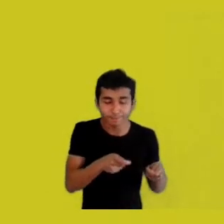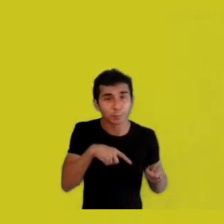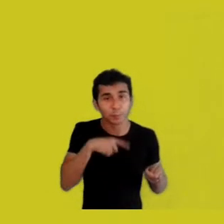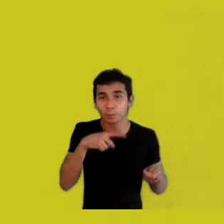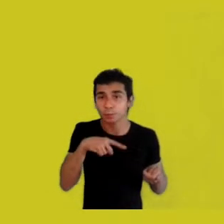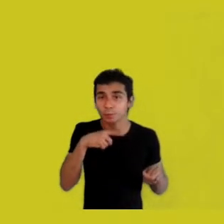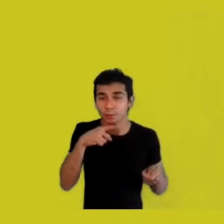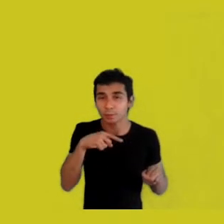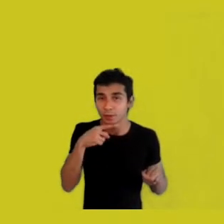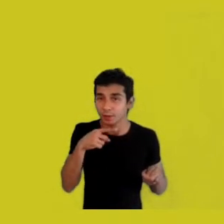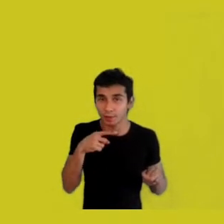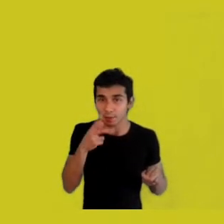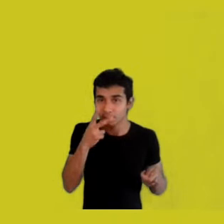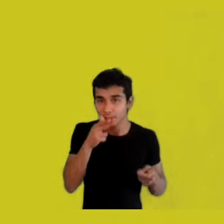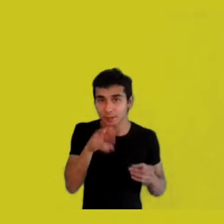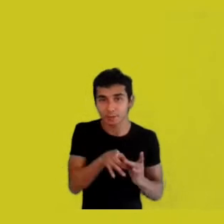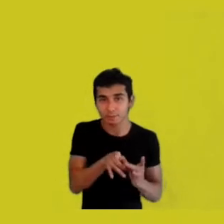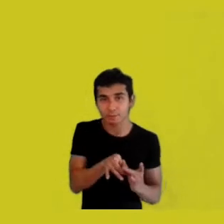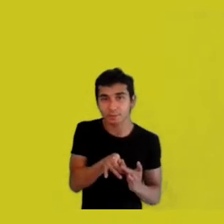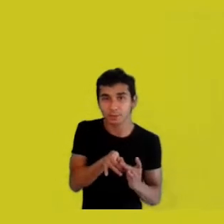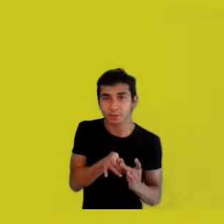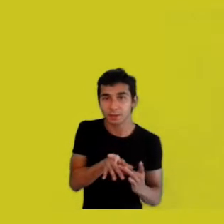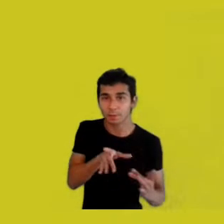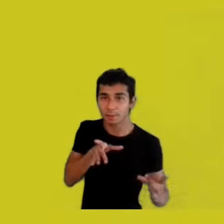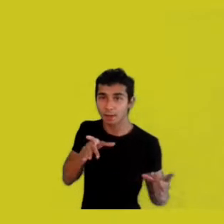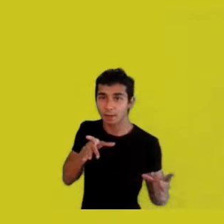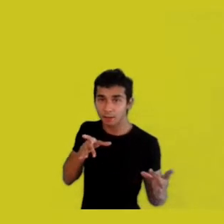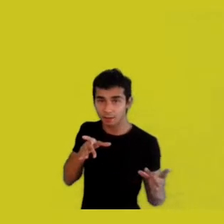get phantom’s eyes, as Davi Kopenawa says.